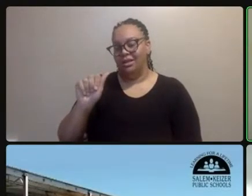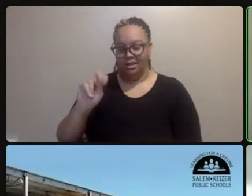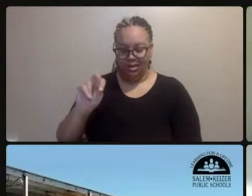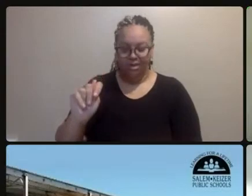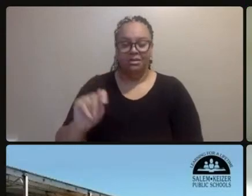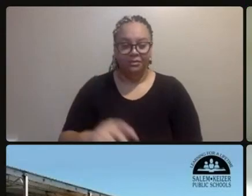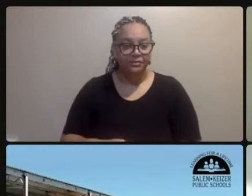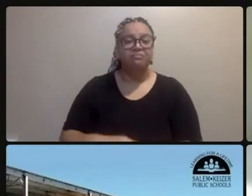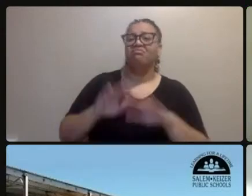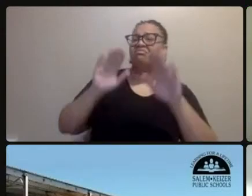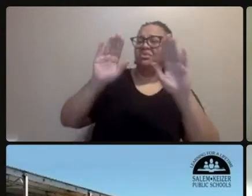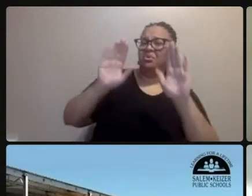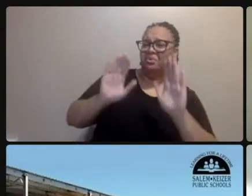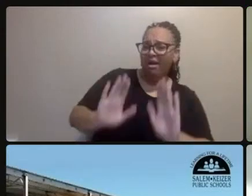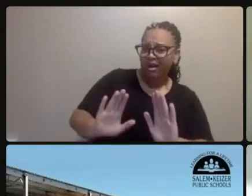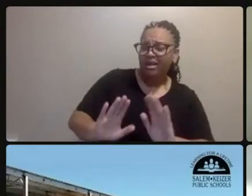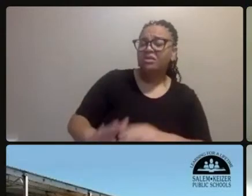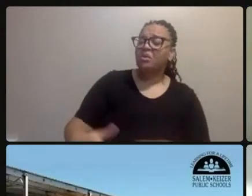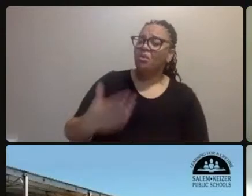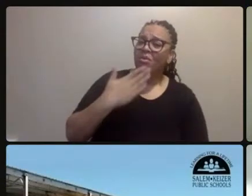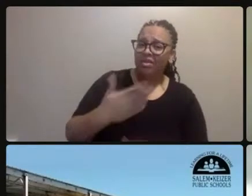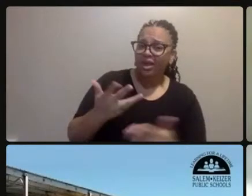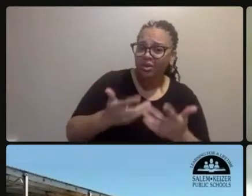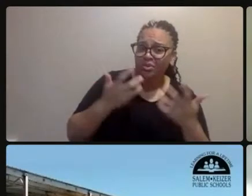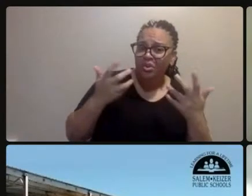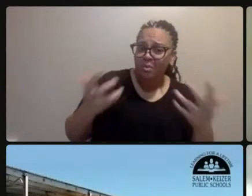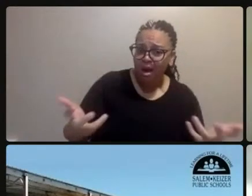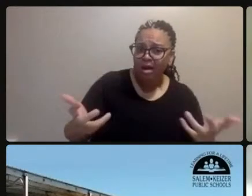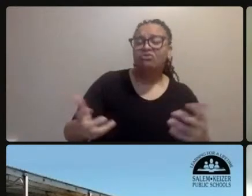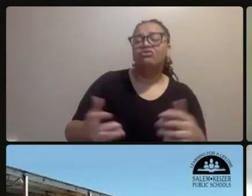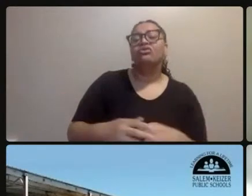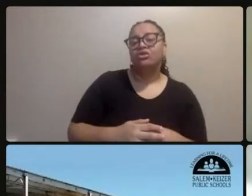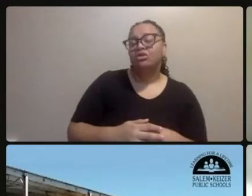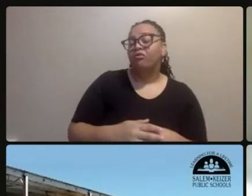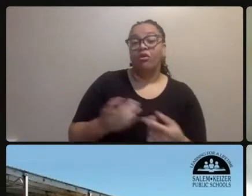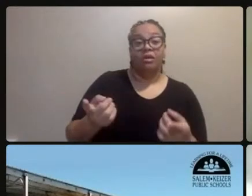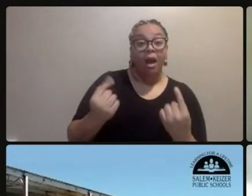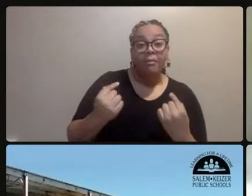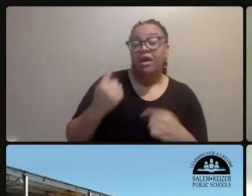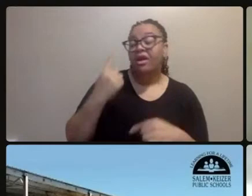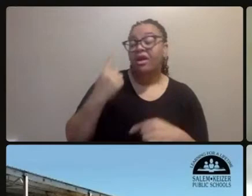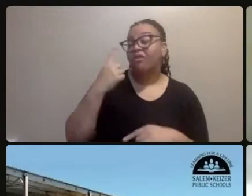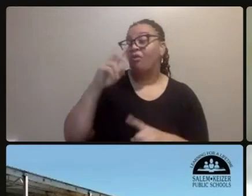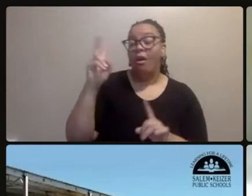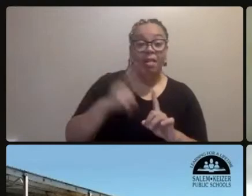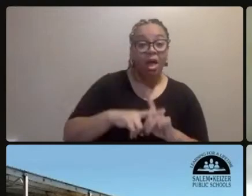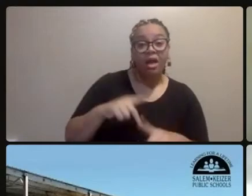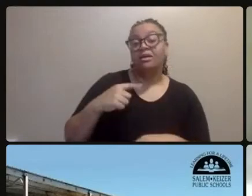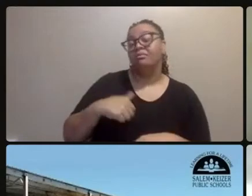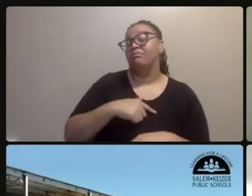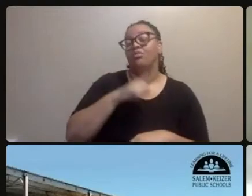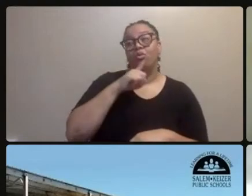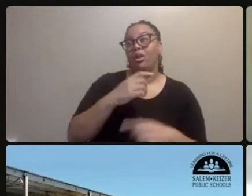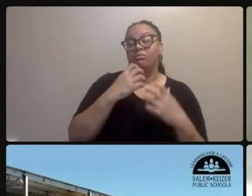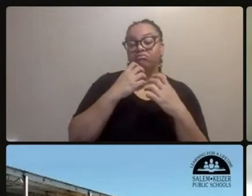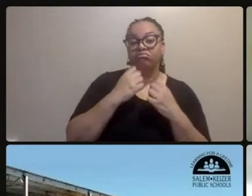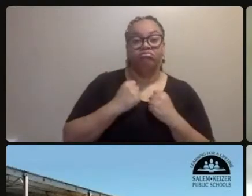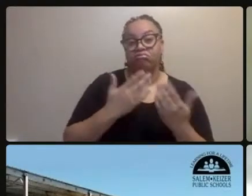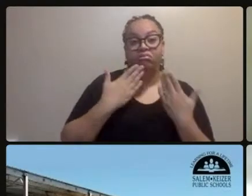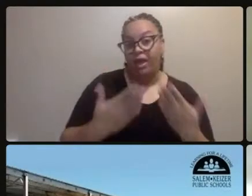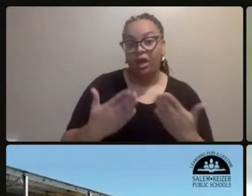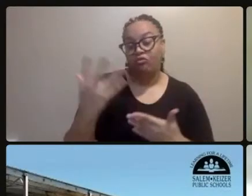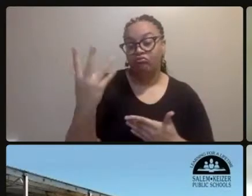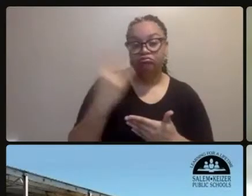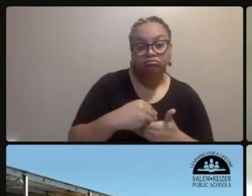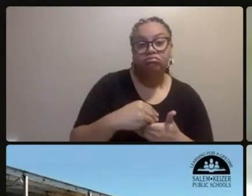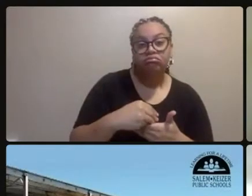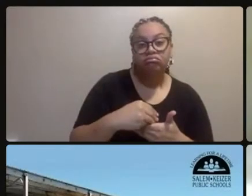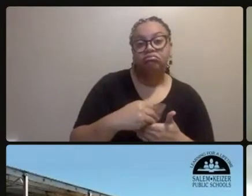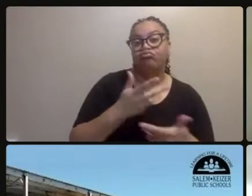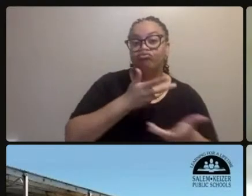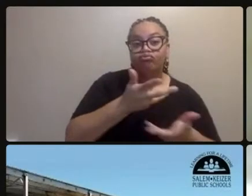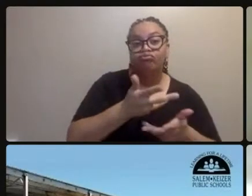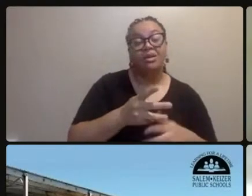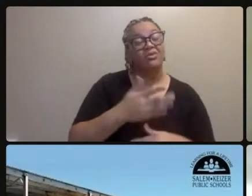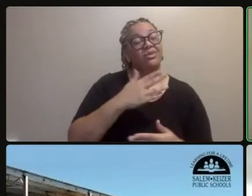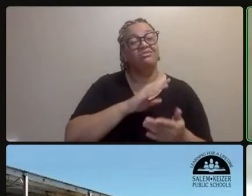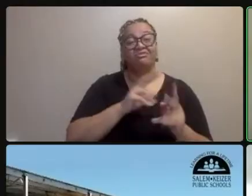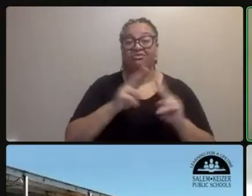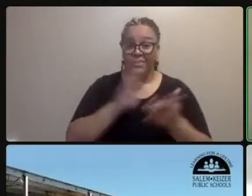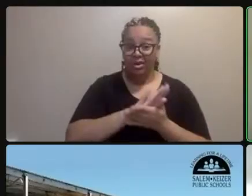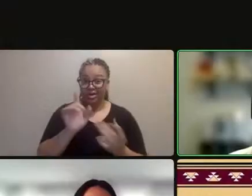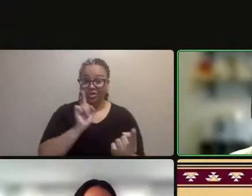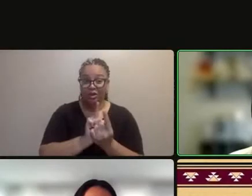SUPERINTENDENT.